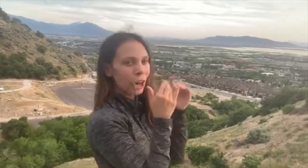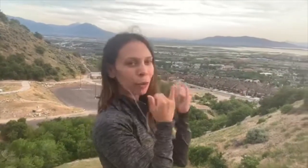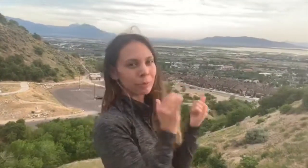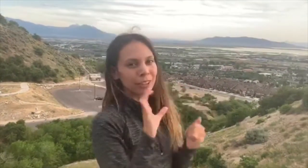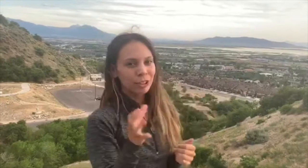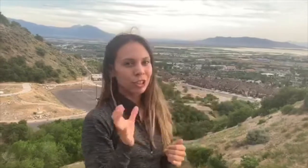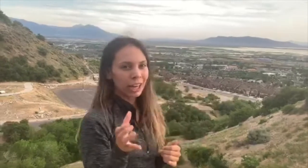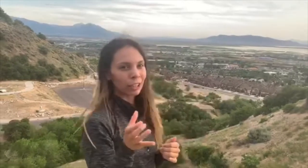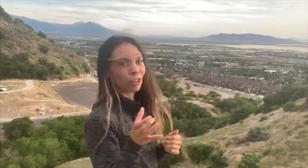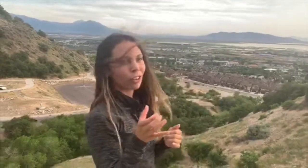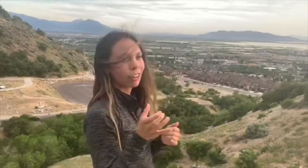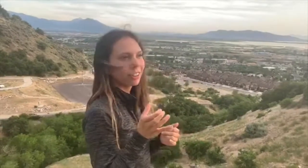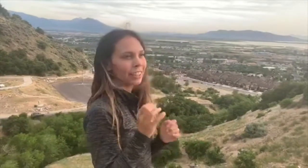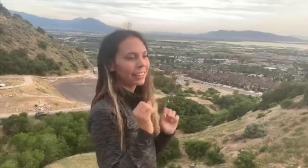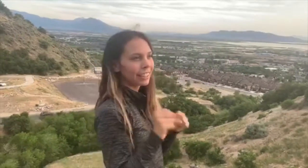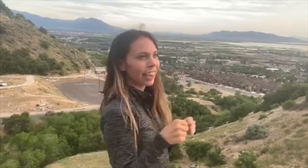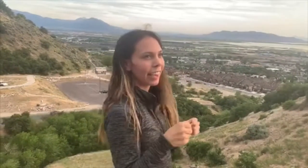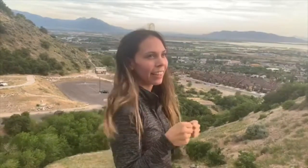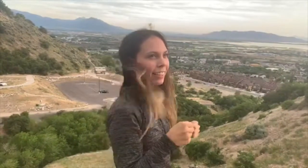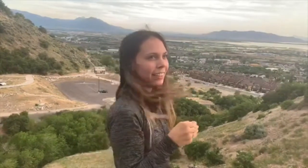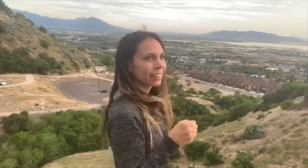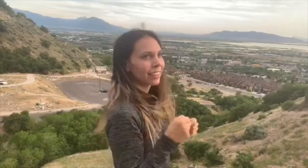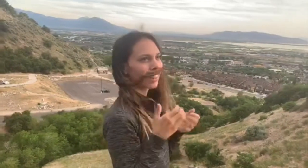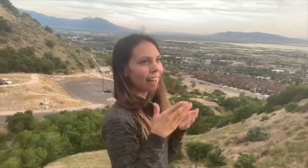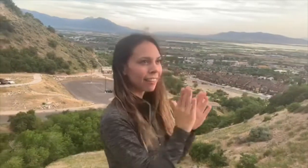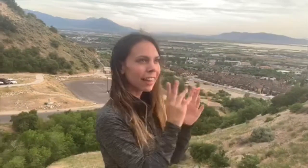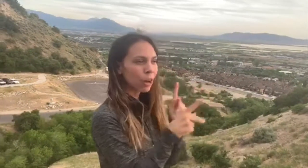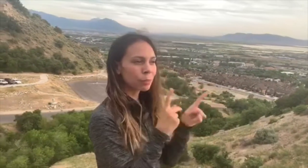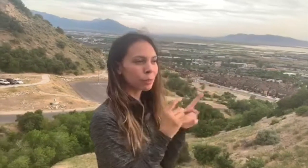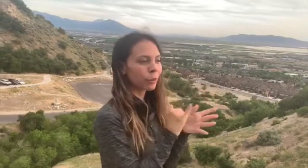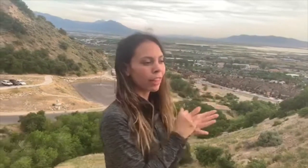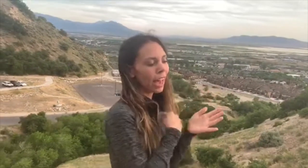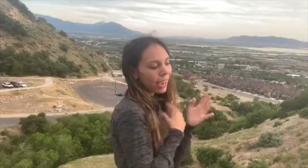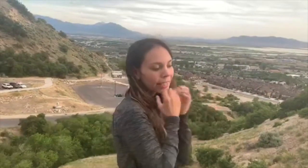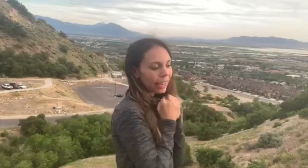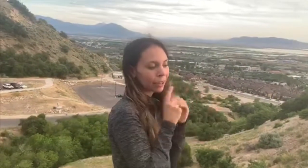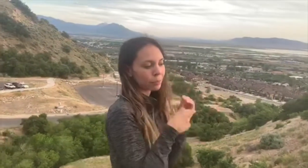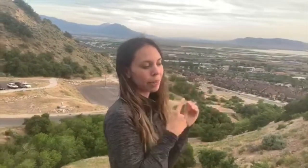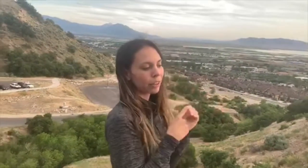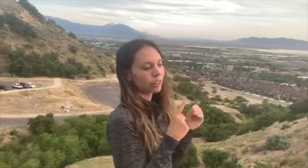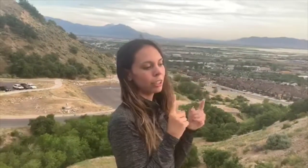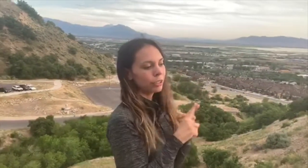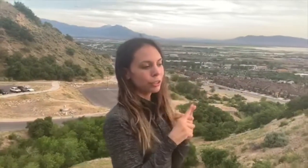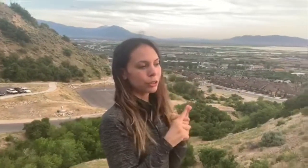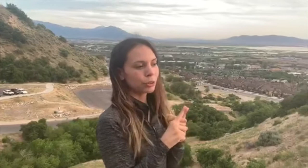I really hope this channel can allow the people that I care about